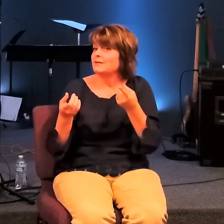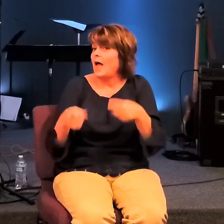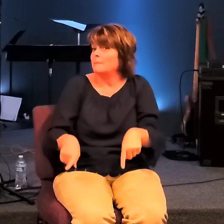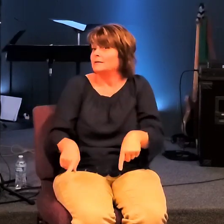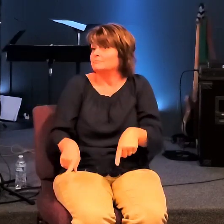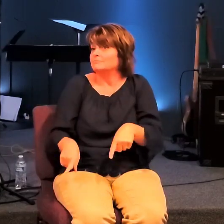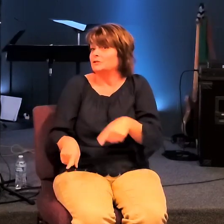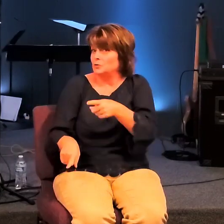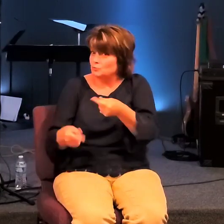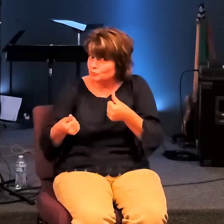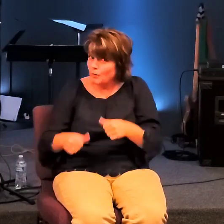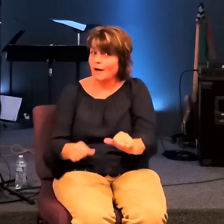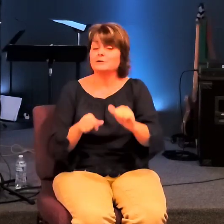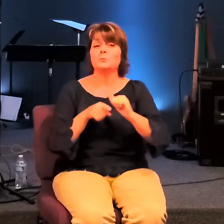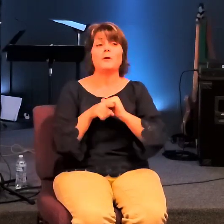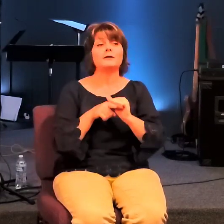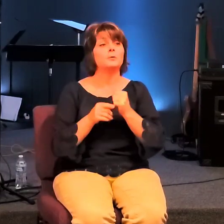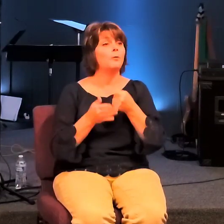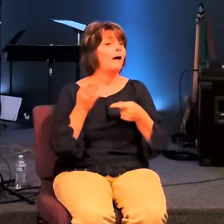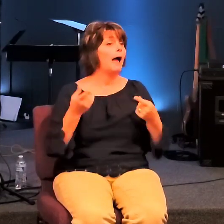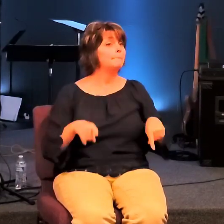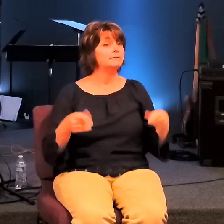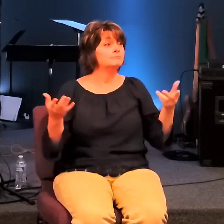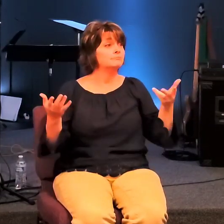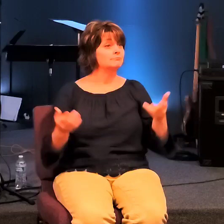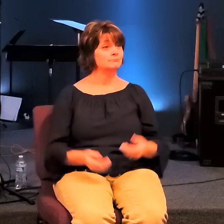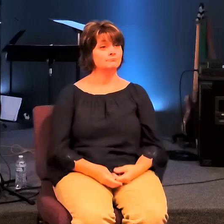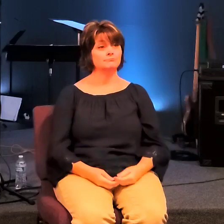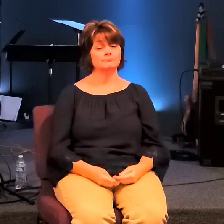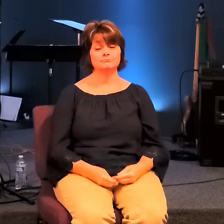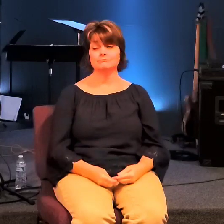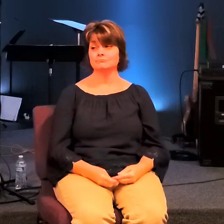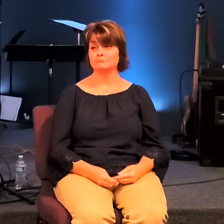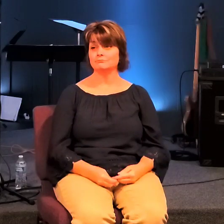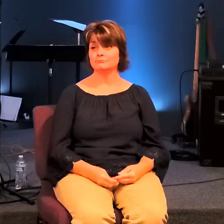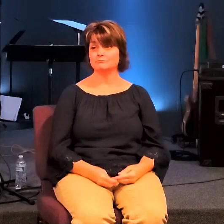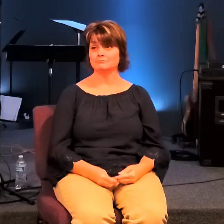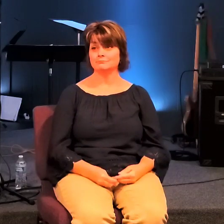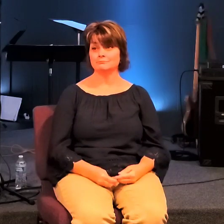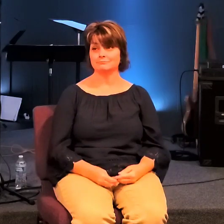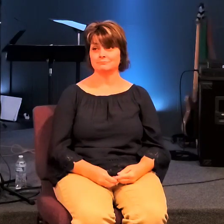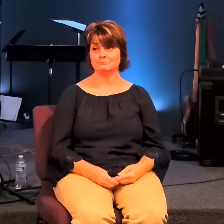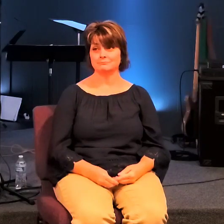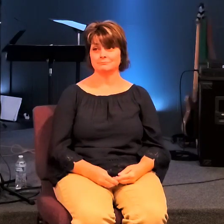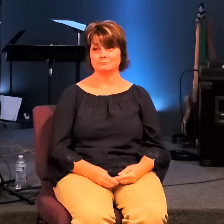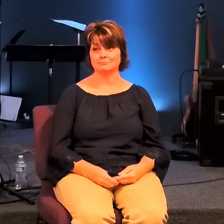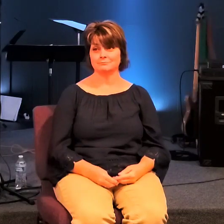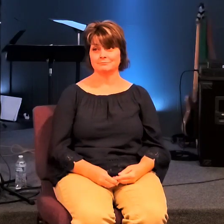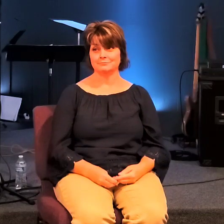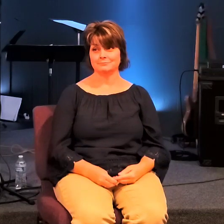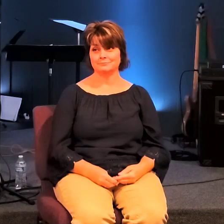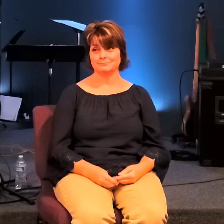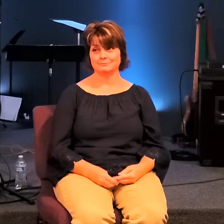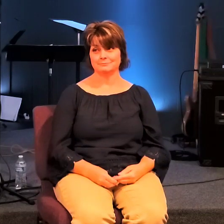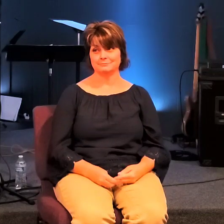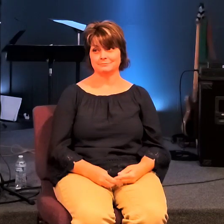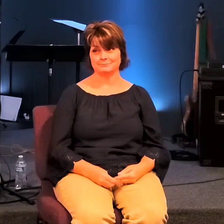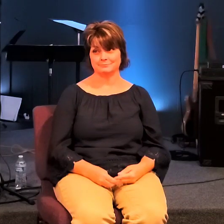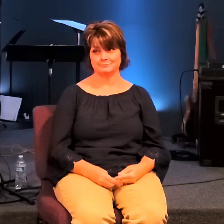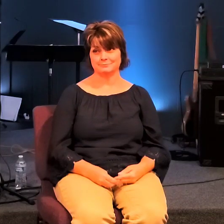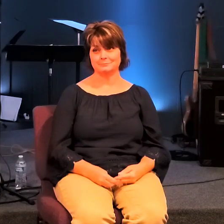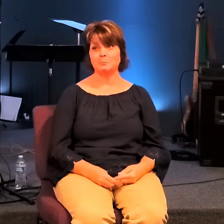practicing? Regina would you like to share something? okay I wasn't going to say anything